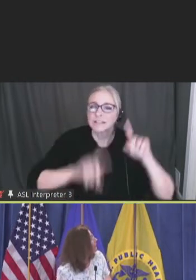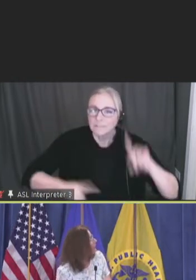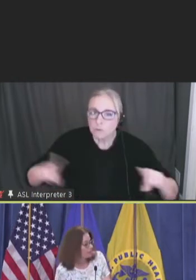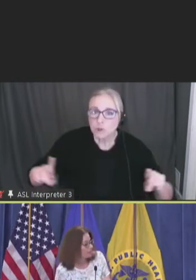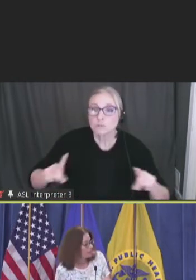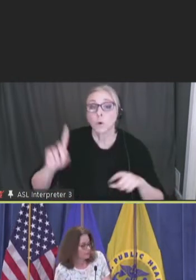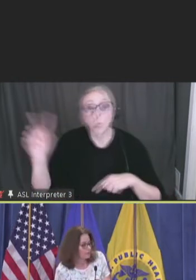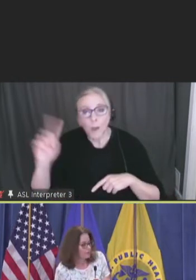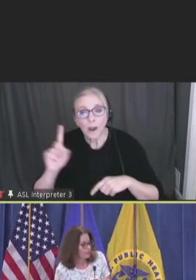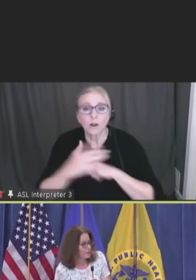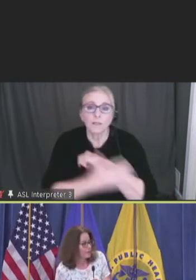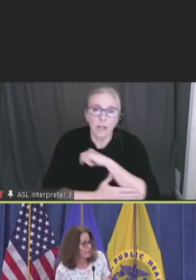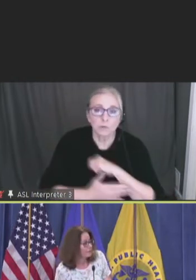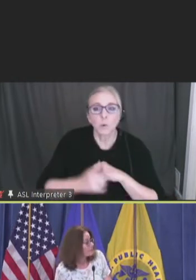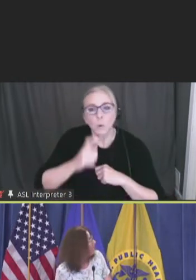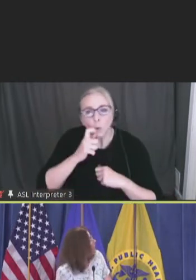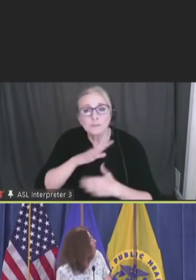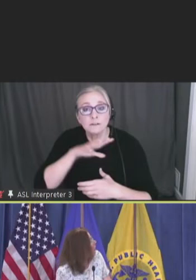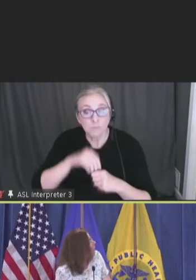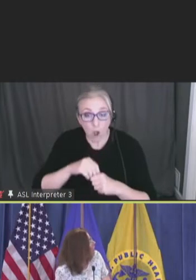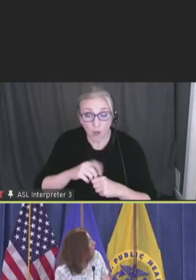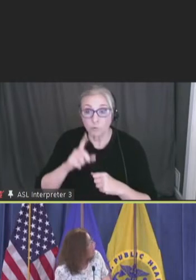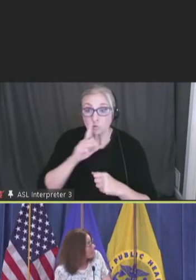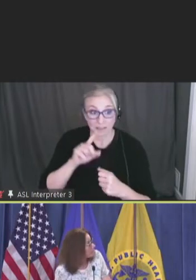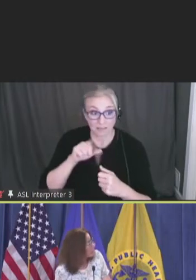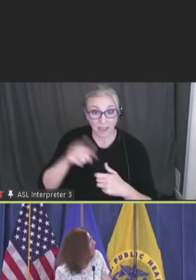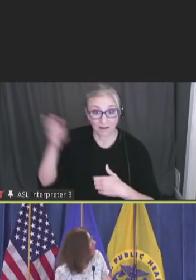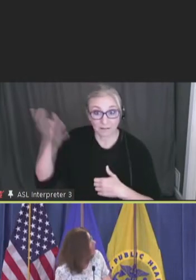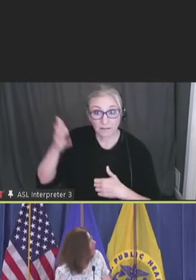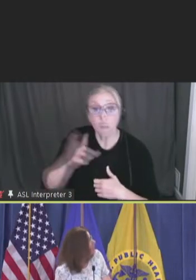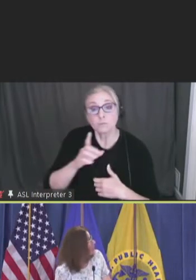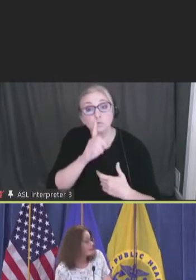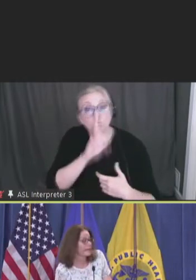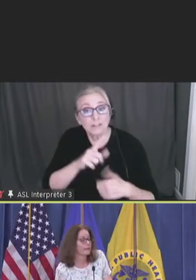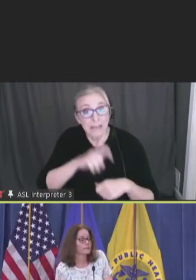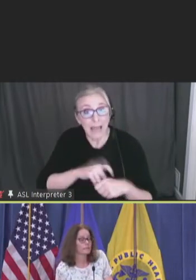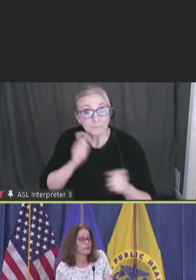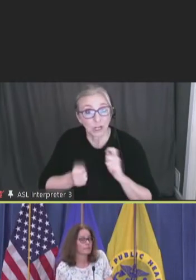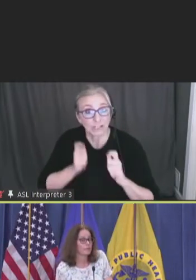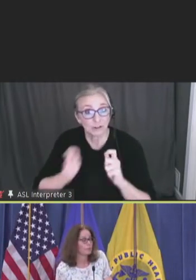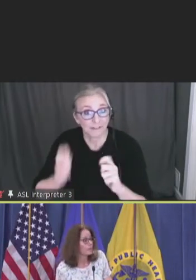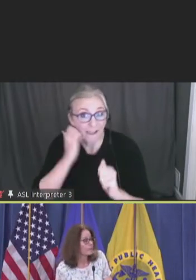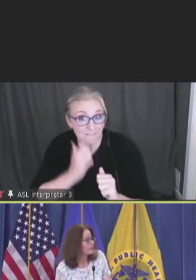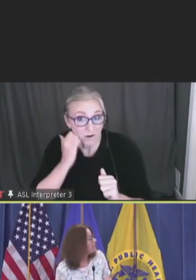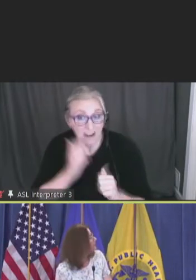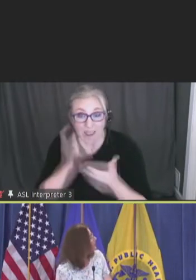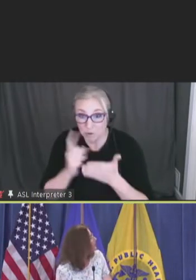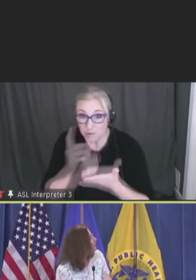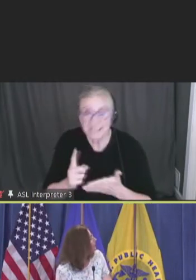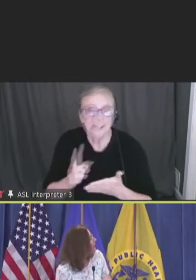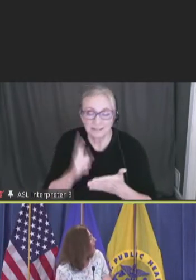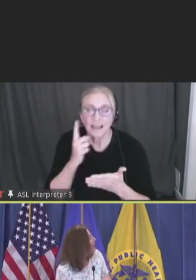So, the data that I'll be presenting is near real-time data with analysis updated weekly.